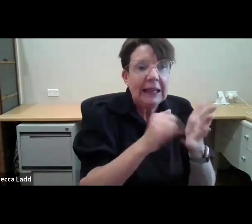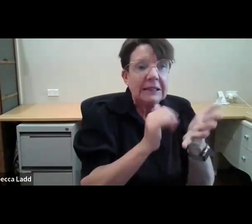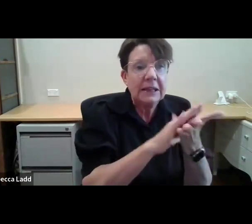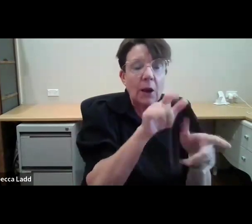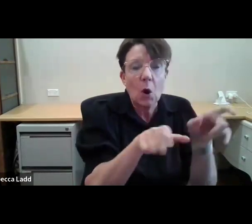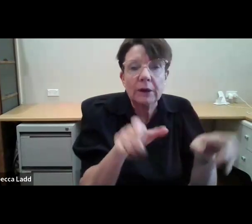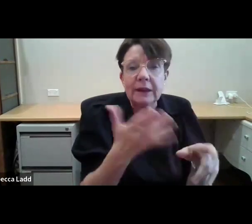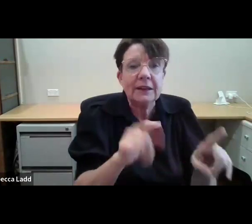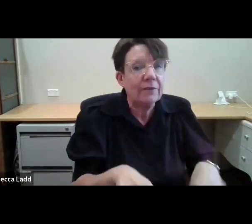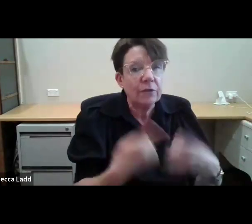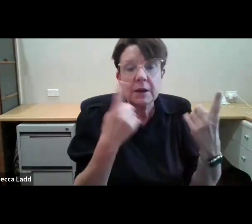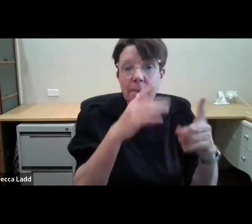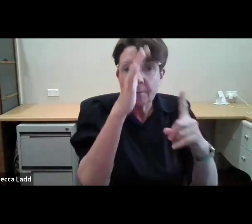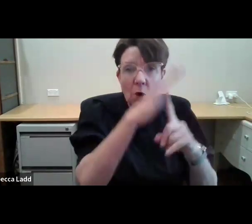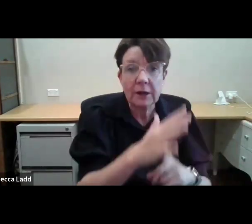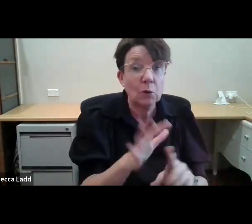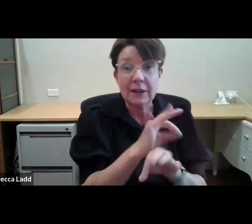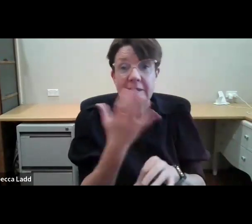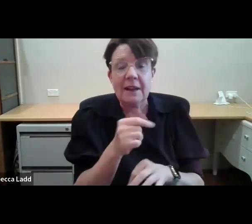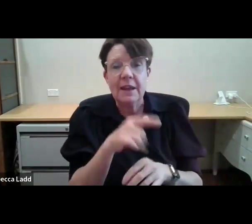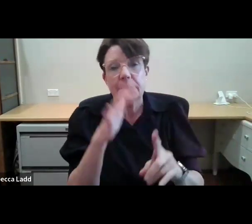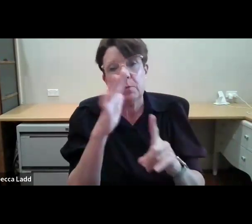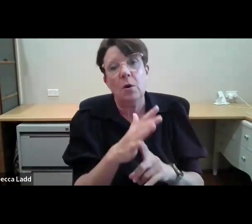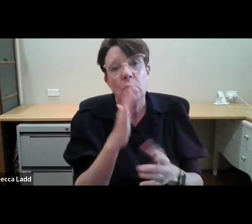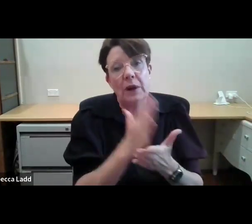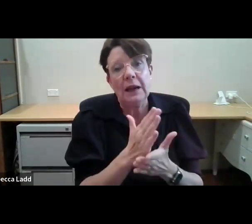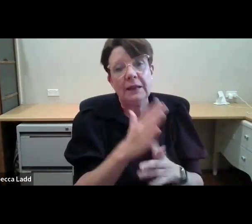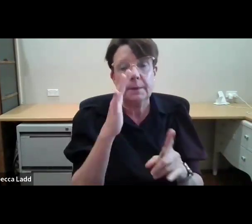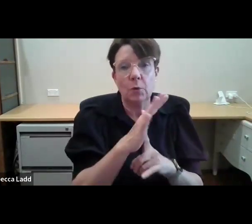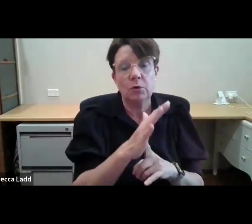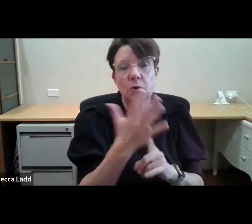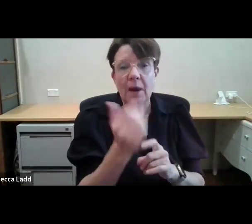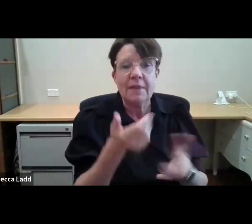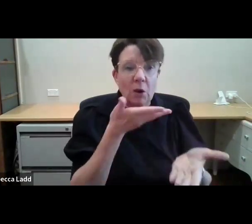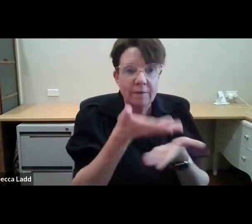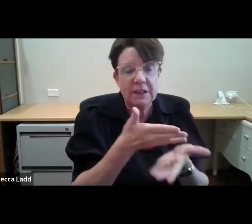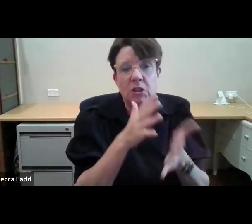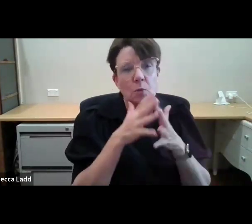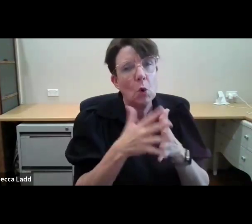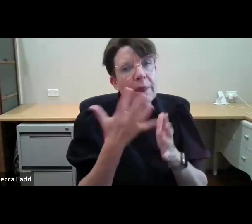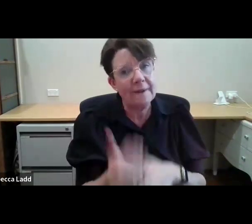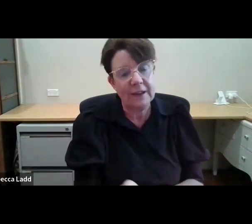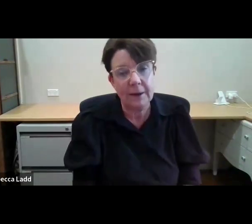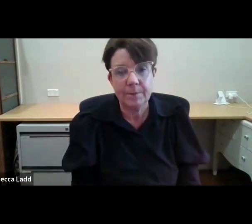that is a conversation I think is really worth having and if they don't budge, then the question